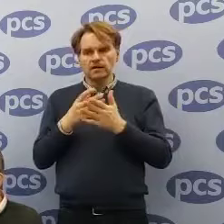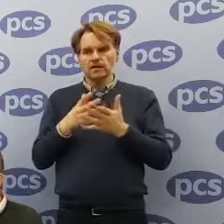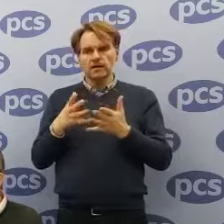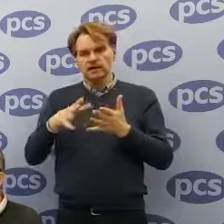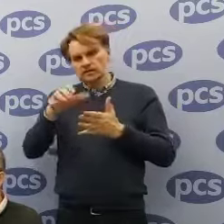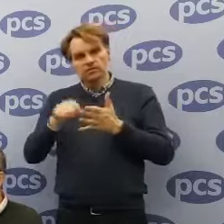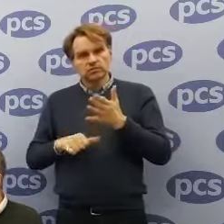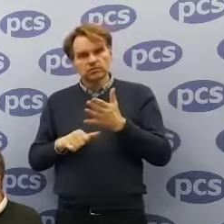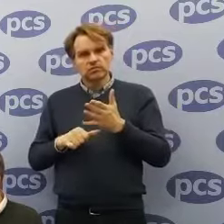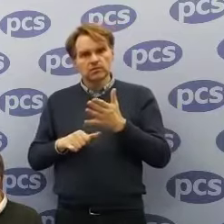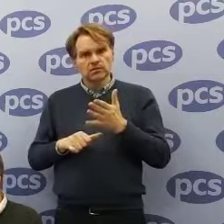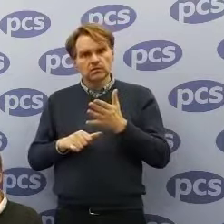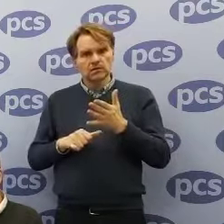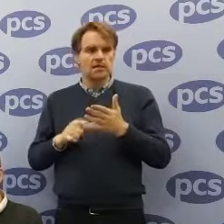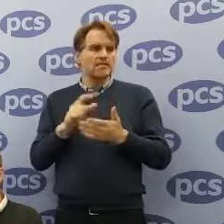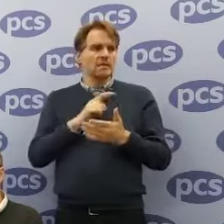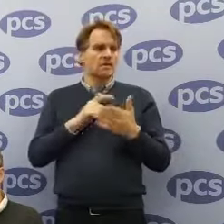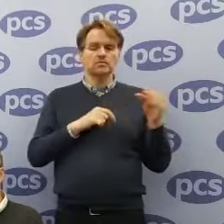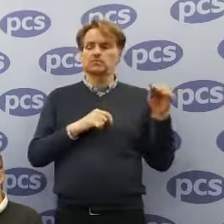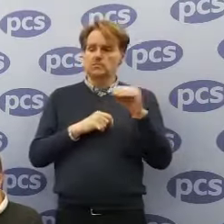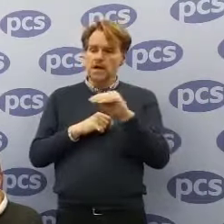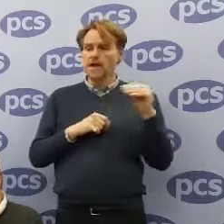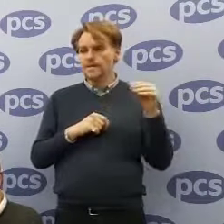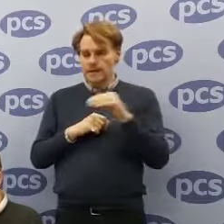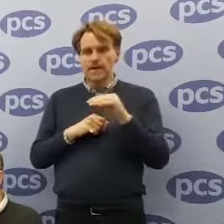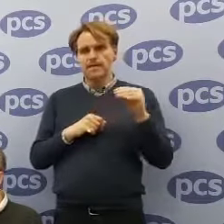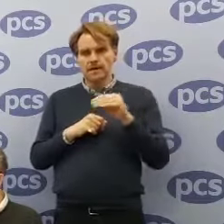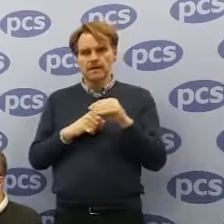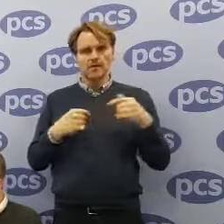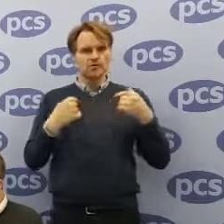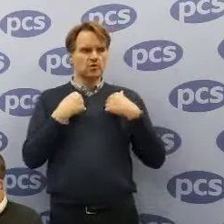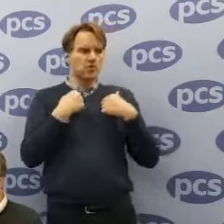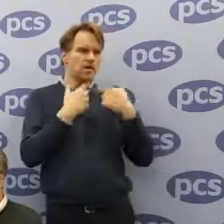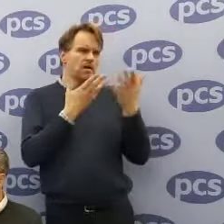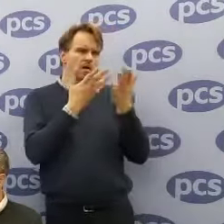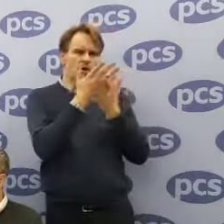as much as they were expecting and we will be in negotiation shortly on how we